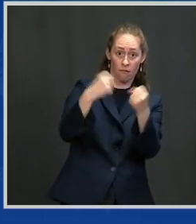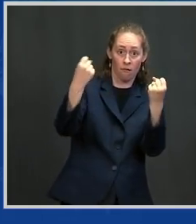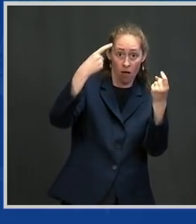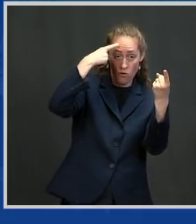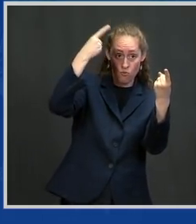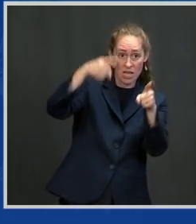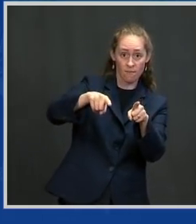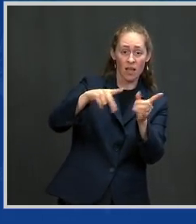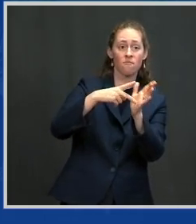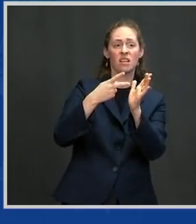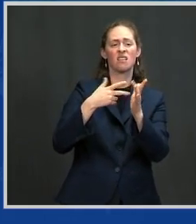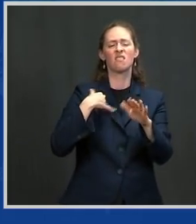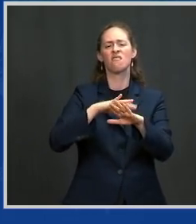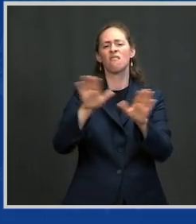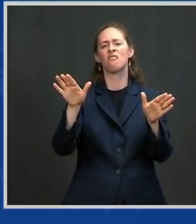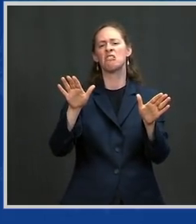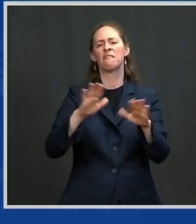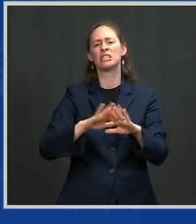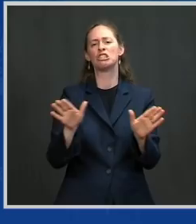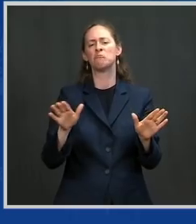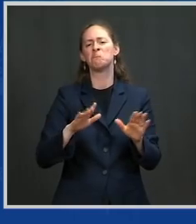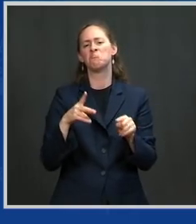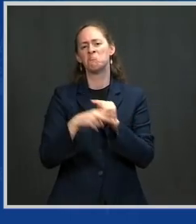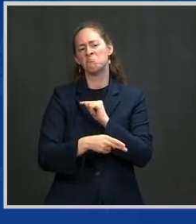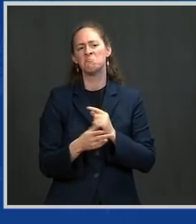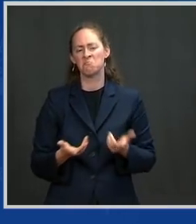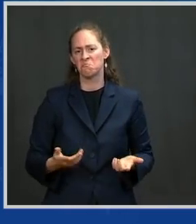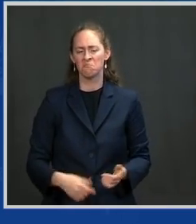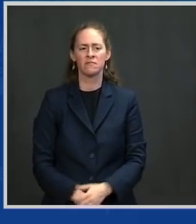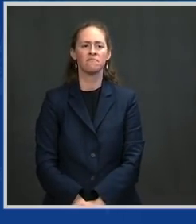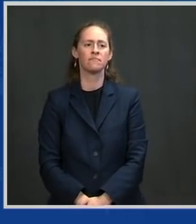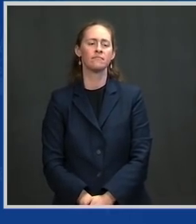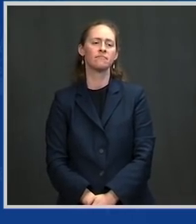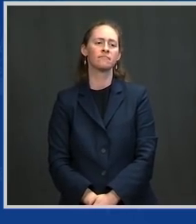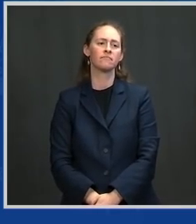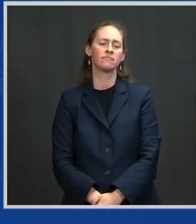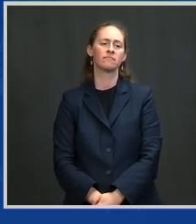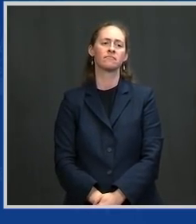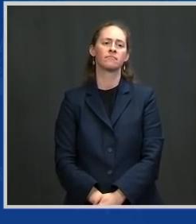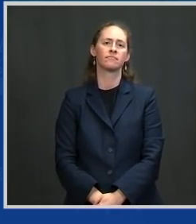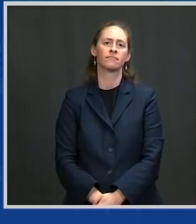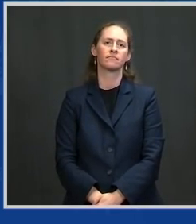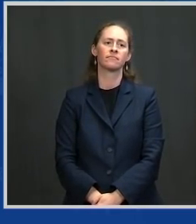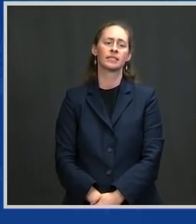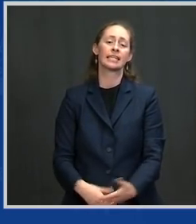And I'm hoping that -- that President Putin concludes